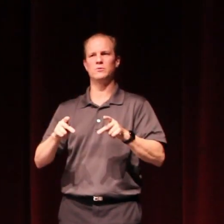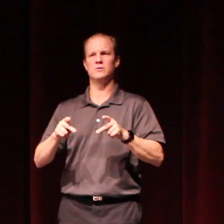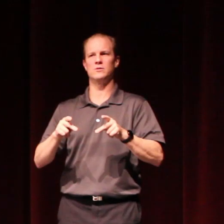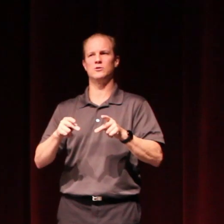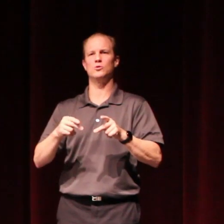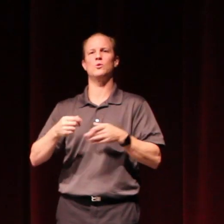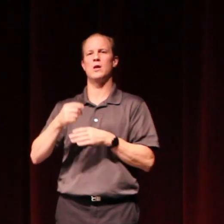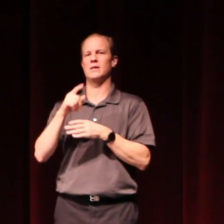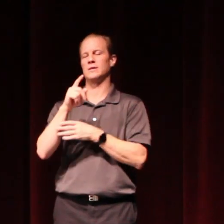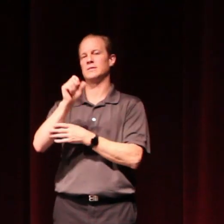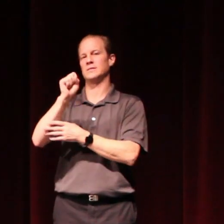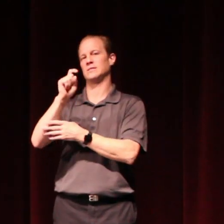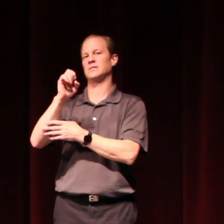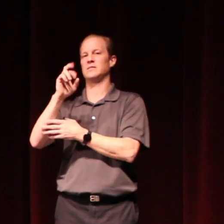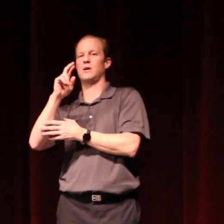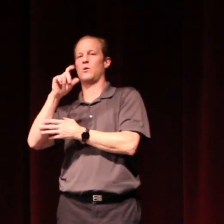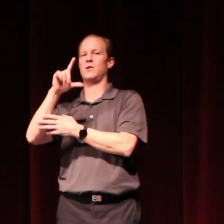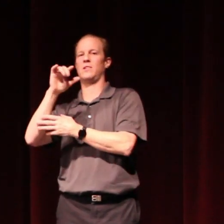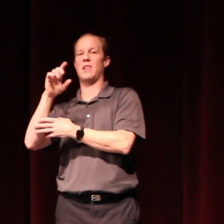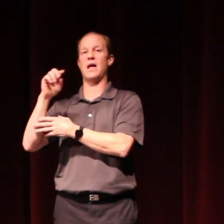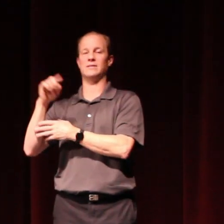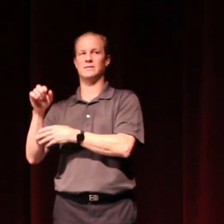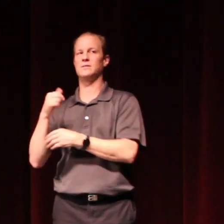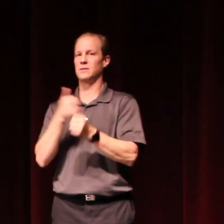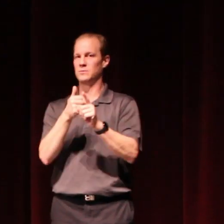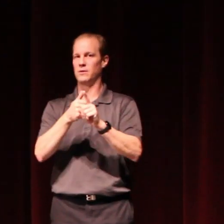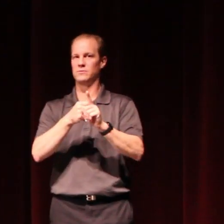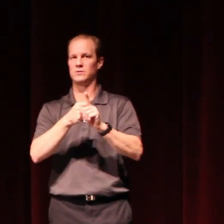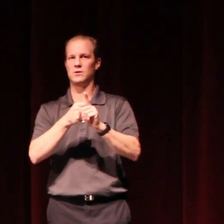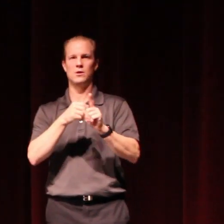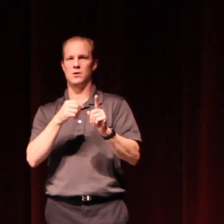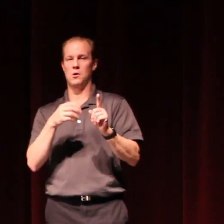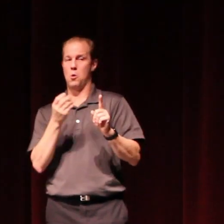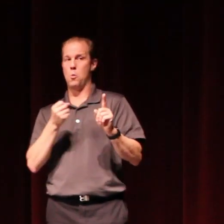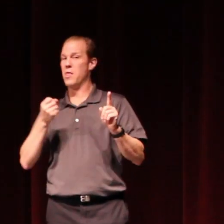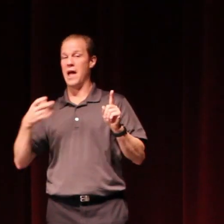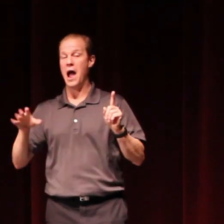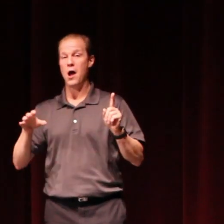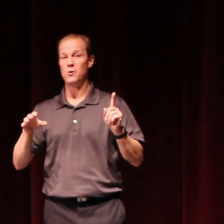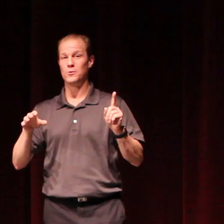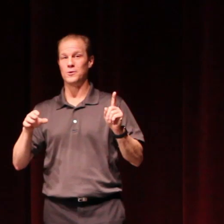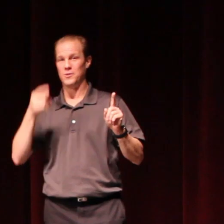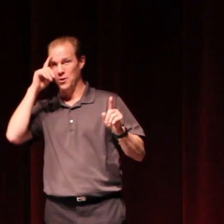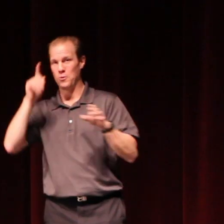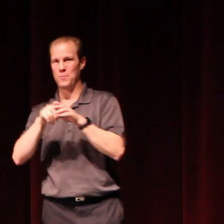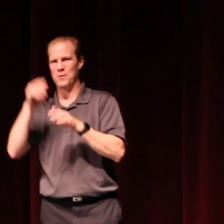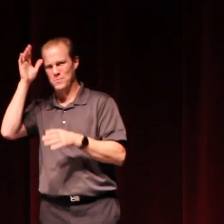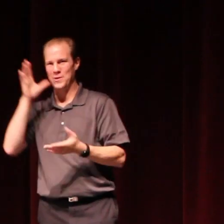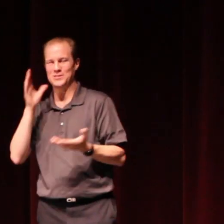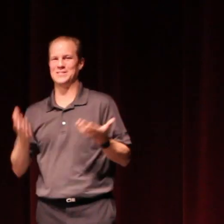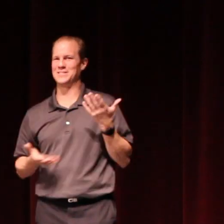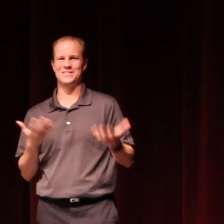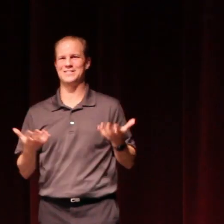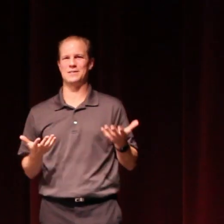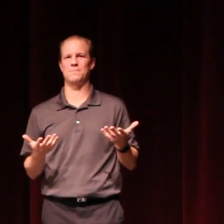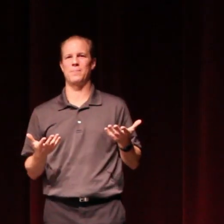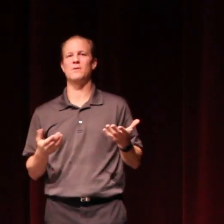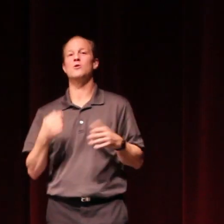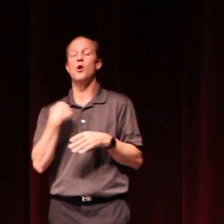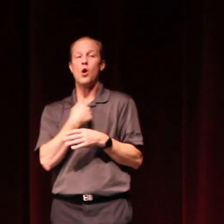with their parents, so we have a lot of issues. Policy boards, one which I hope we would do is,